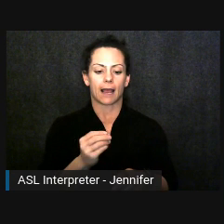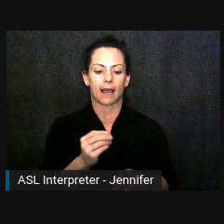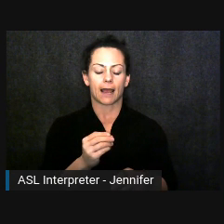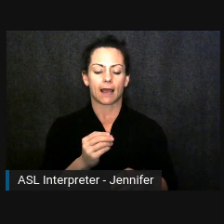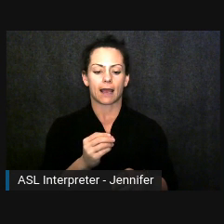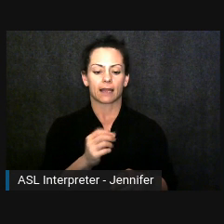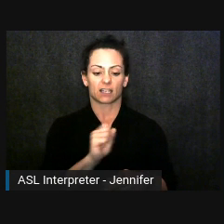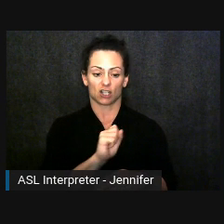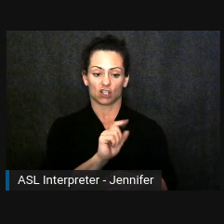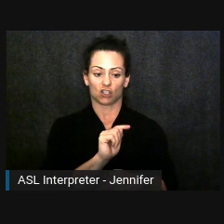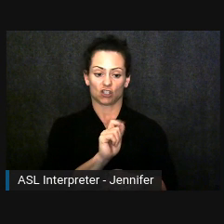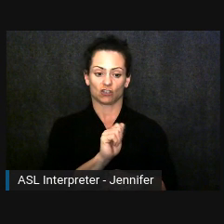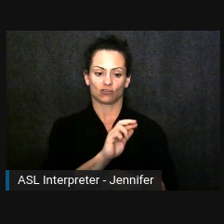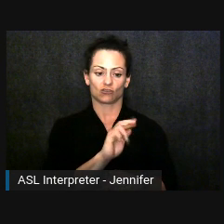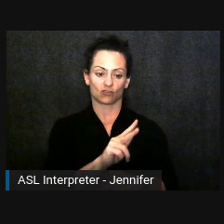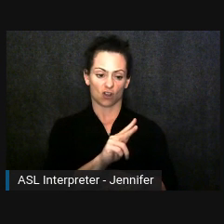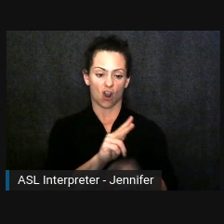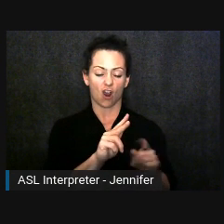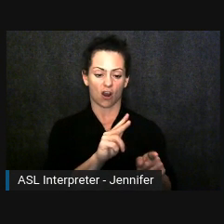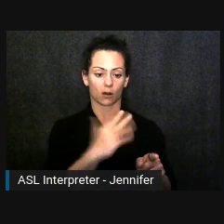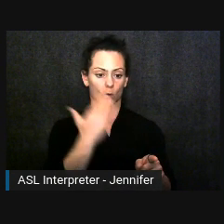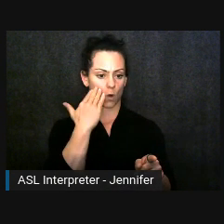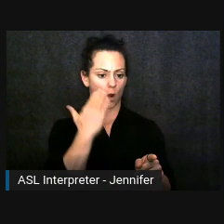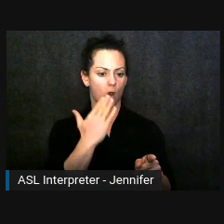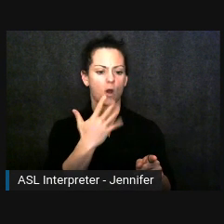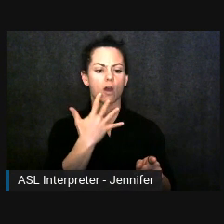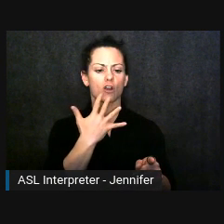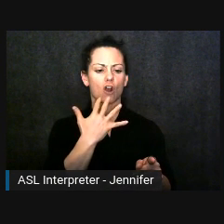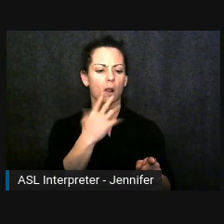of color blindness might look like on our site.